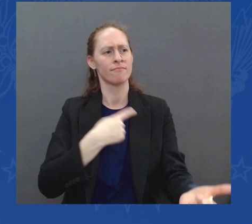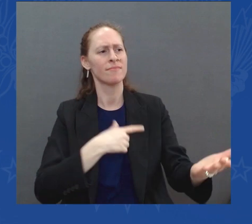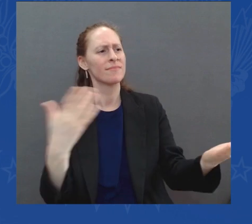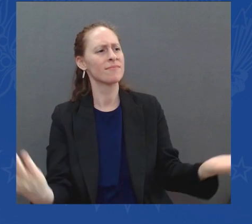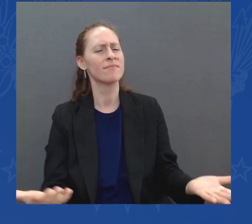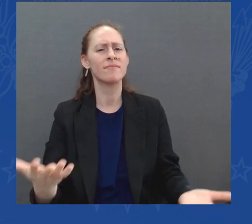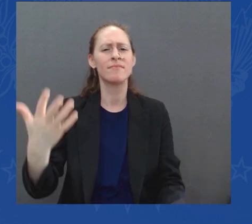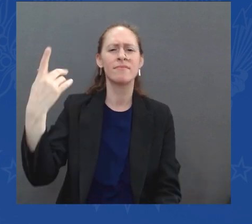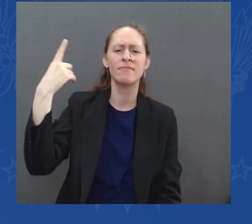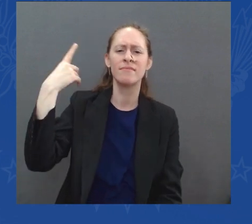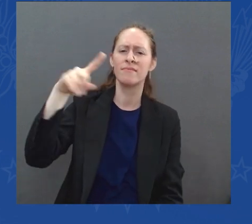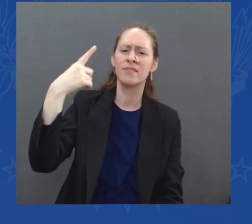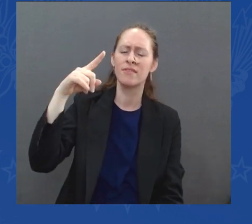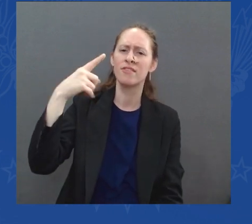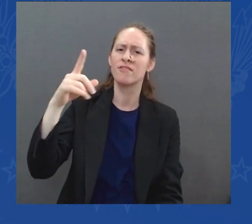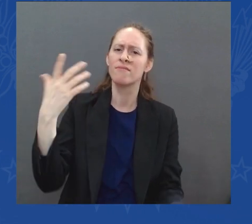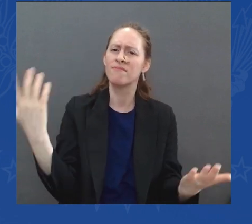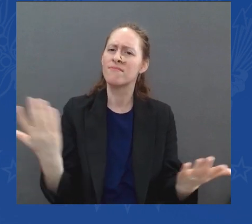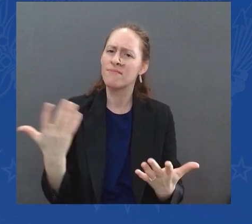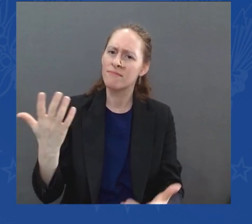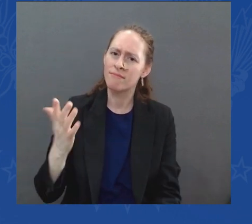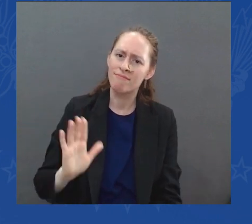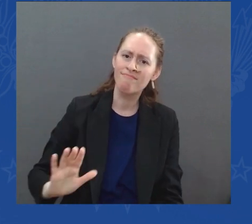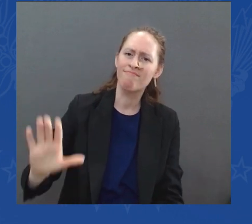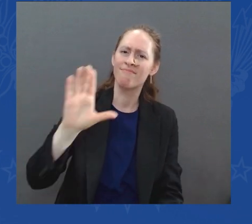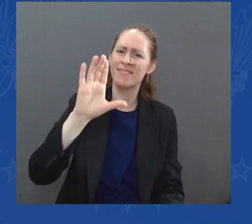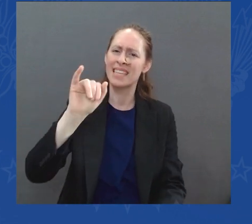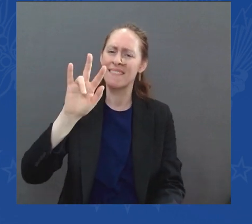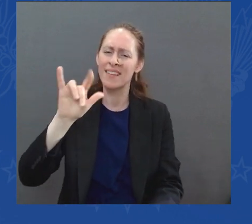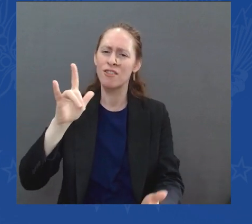and commitment of members of Congress who are here today.